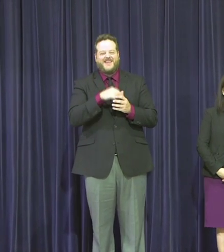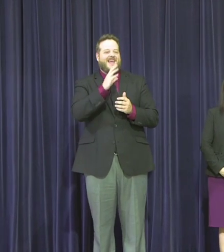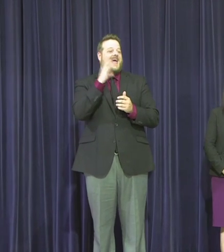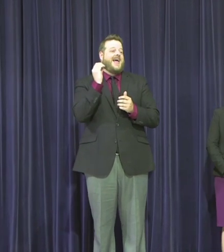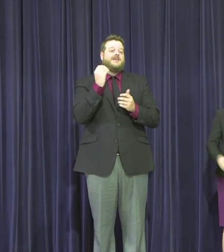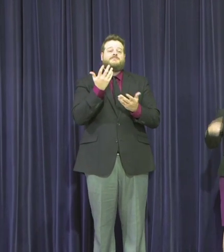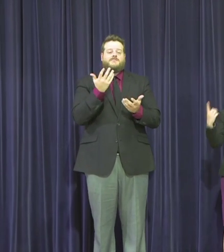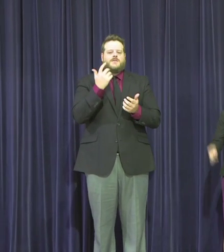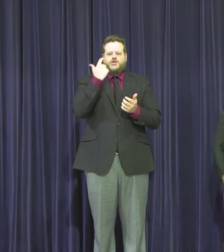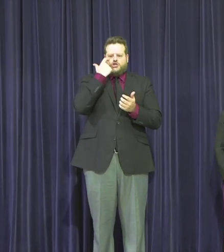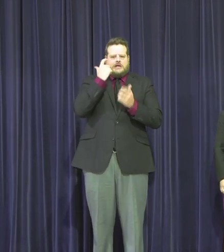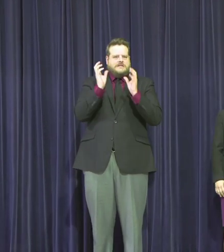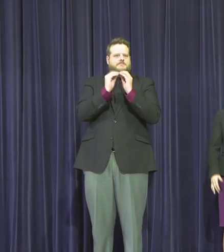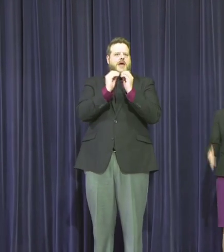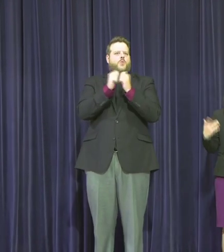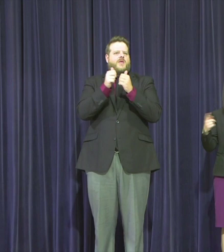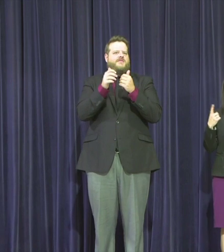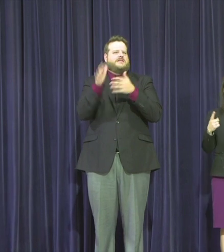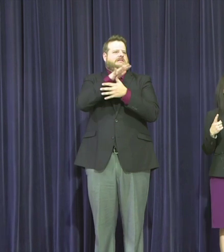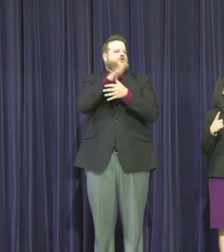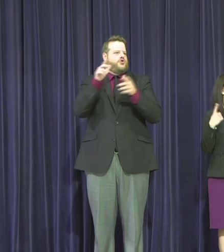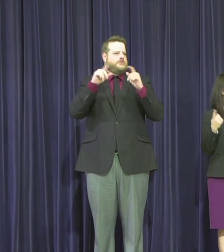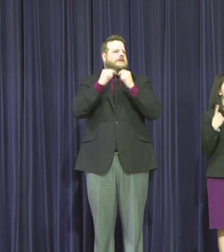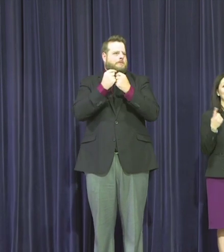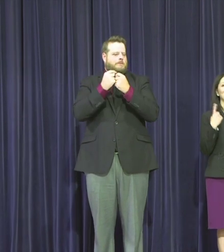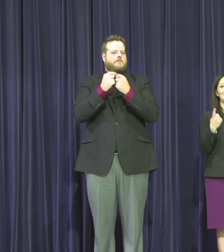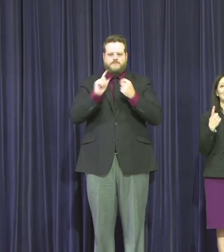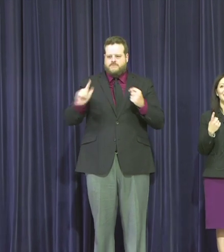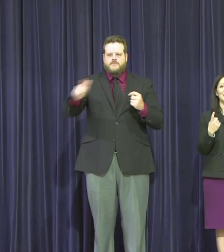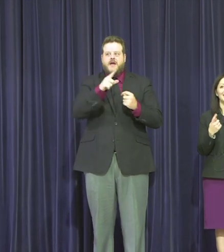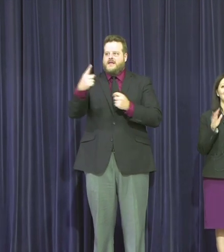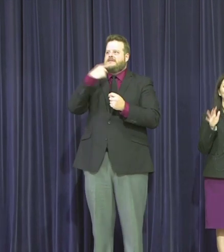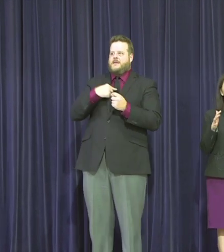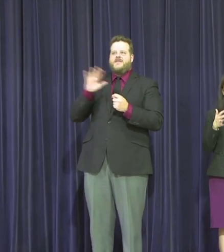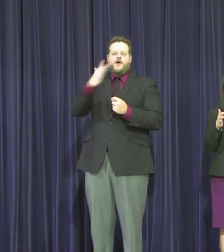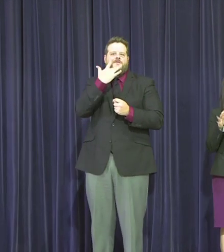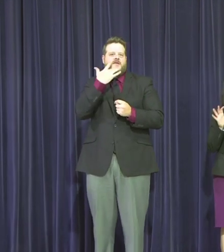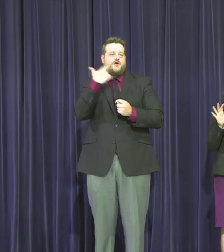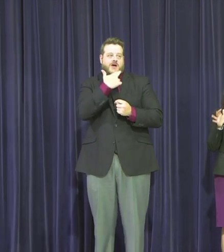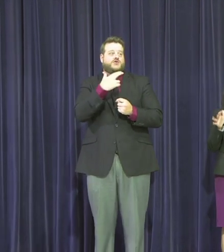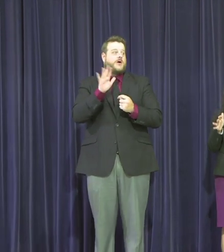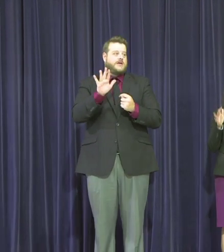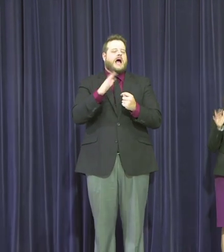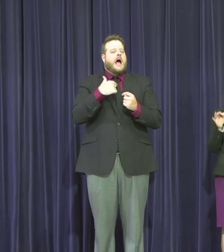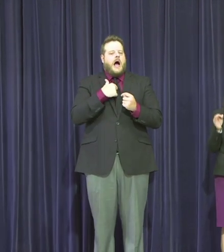We just had a meeting with some of the senior team and we went around. Everyone was telling me their favorite restaurants. You will see that I am kind of a "foodie".